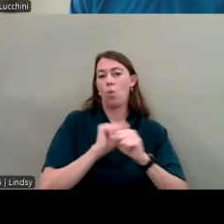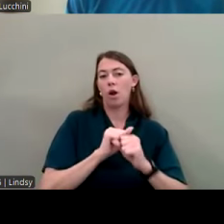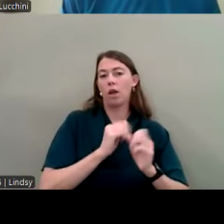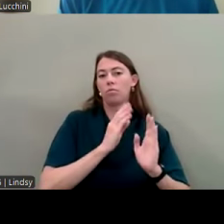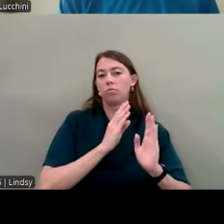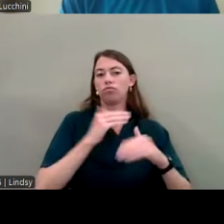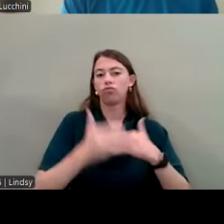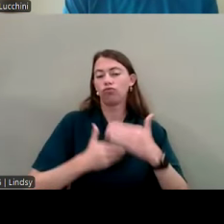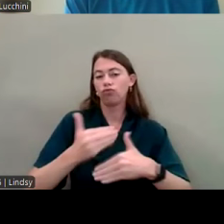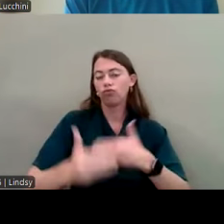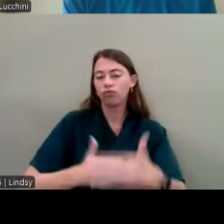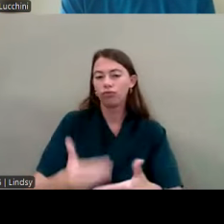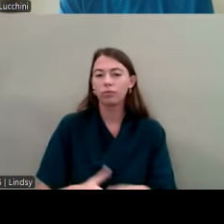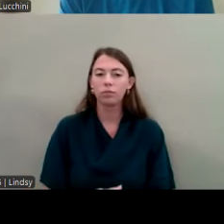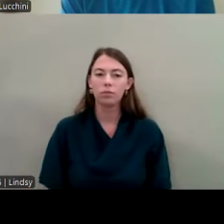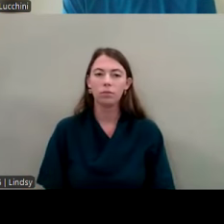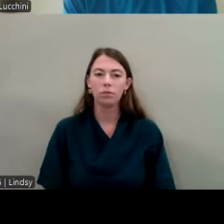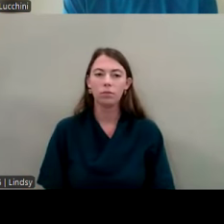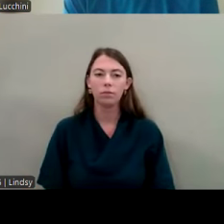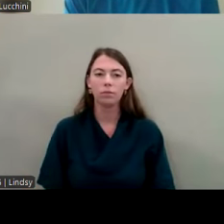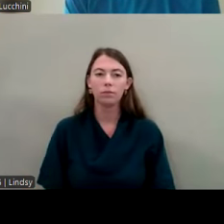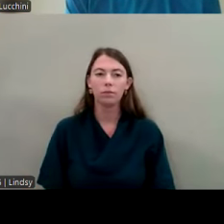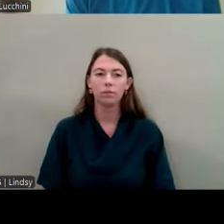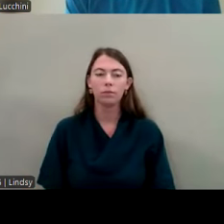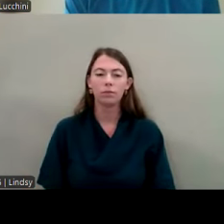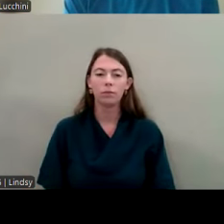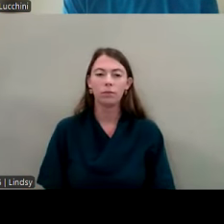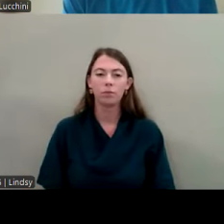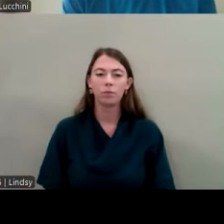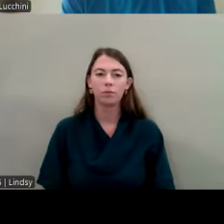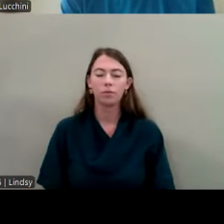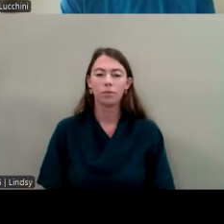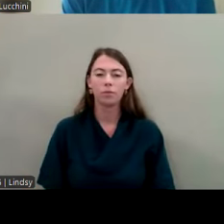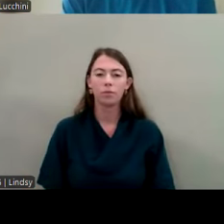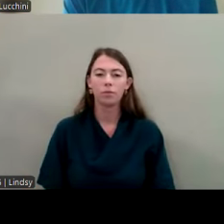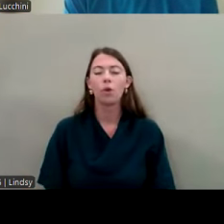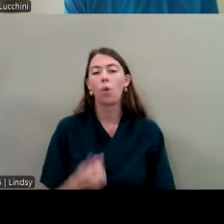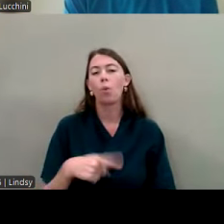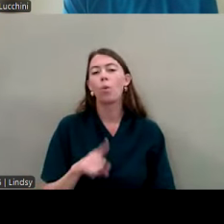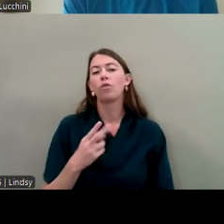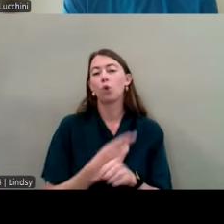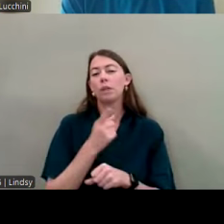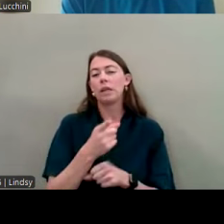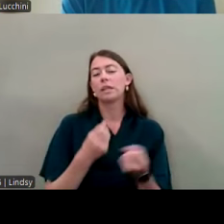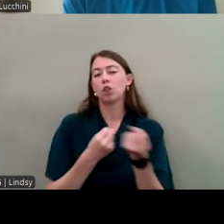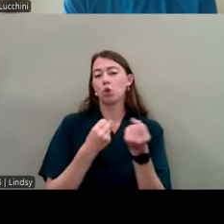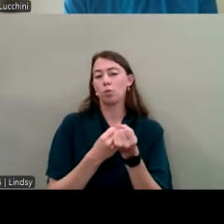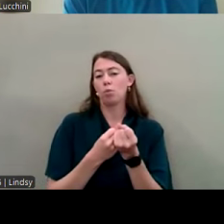the technology that we have implemented to support the audit process. But also the monitoring of the